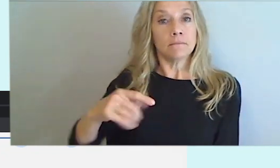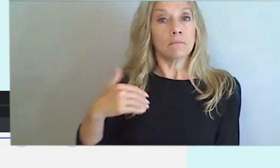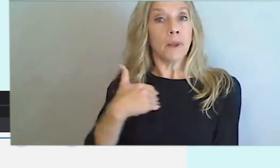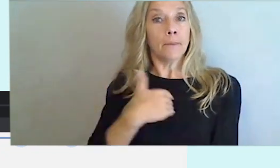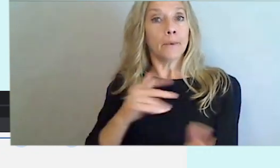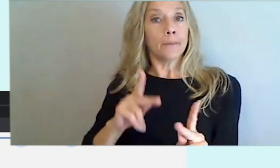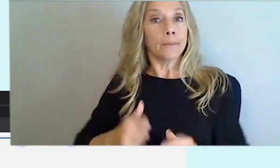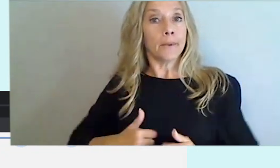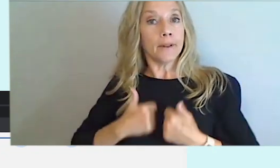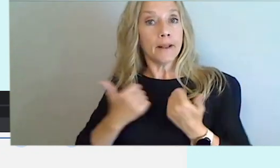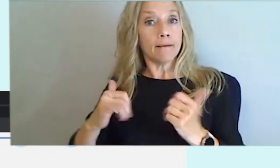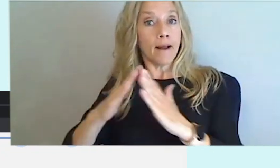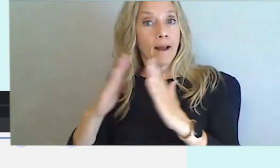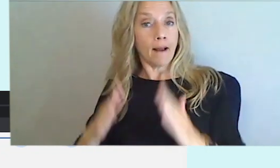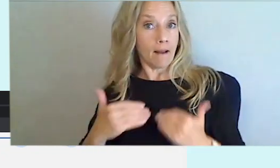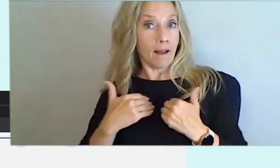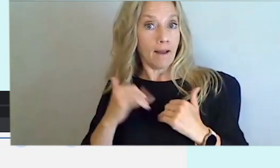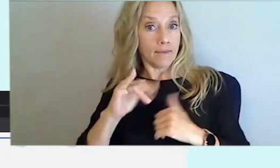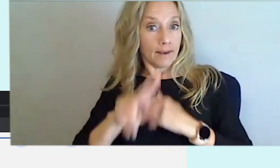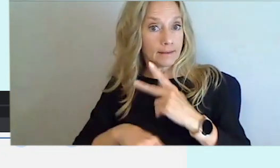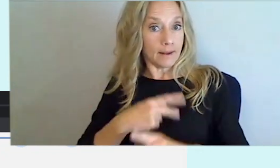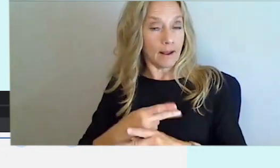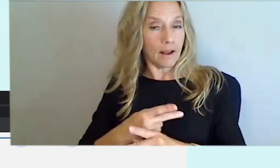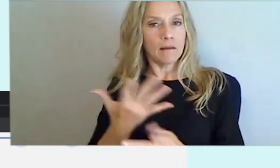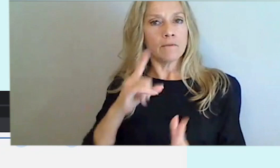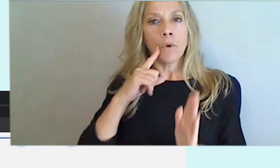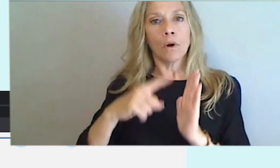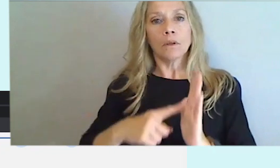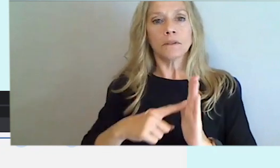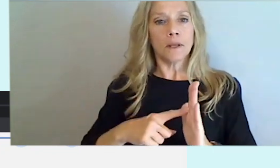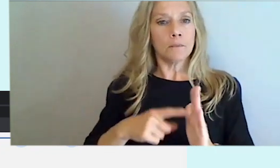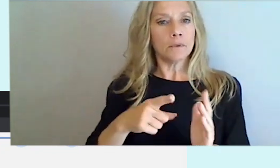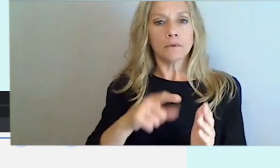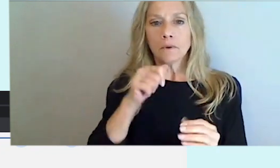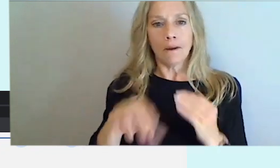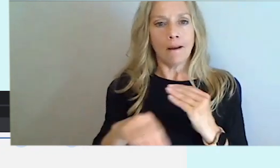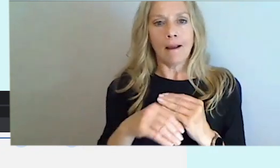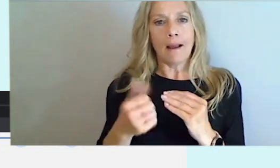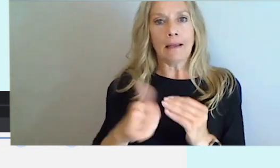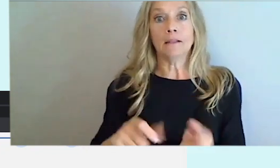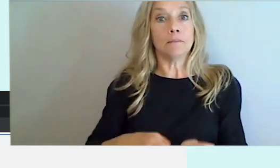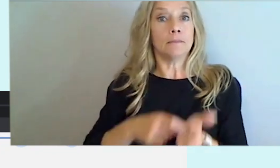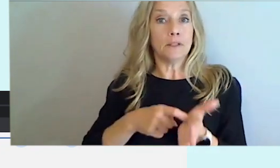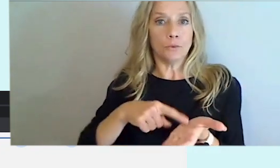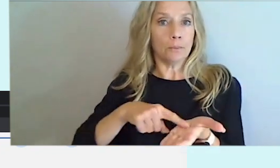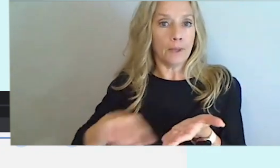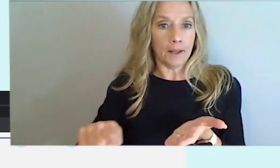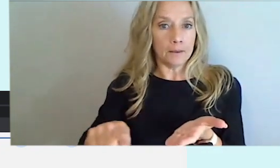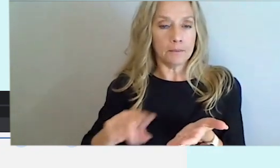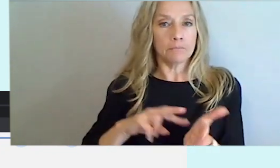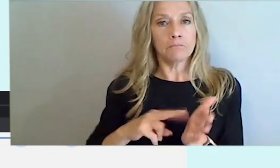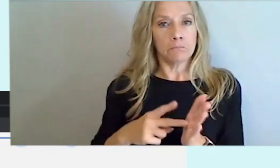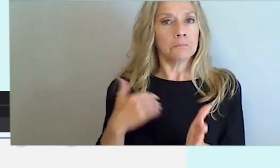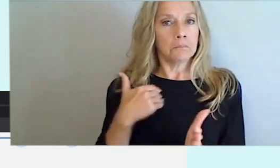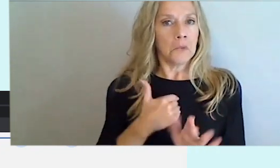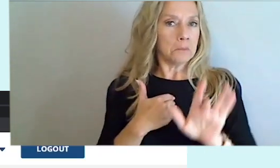By this example, they are not adding any mandatory payment expenses. So the member must click no and click next.